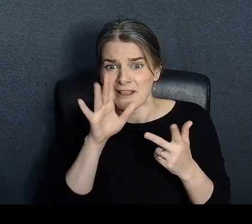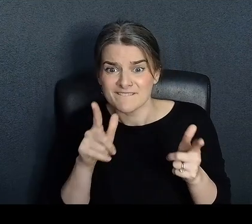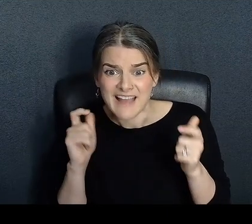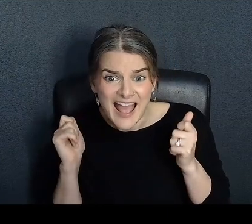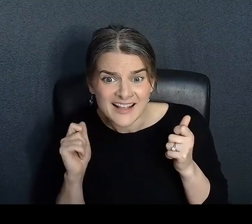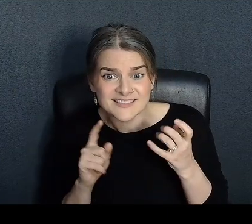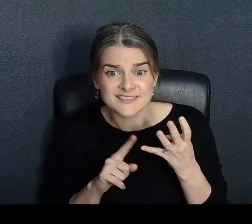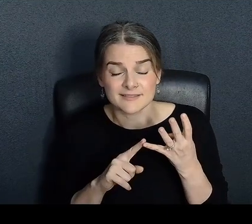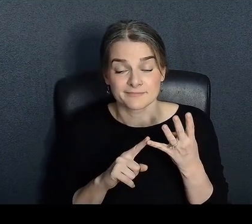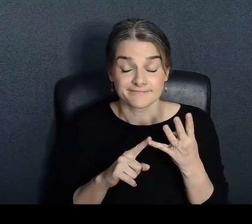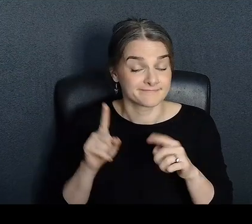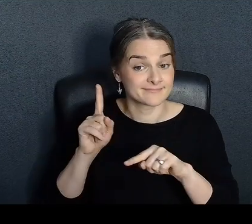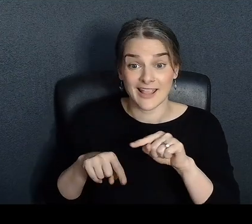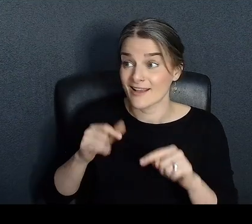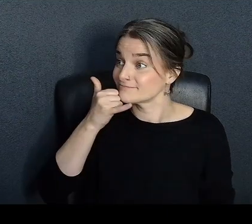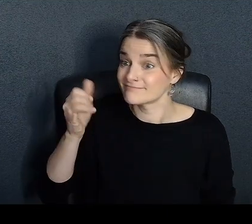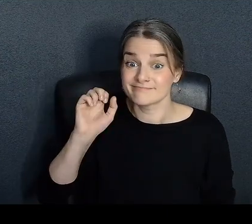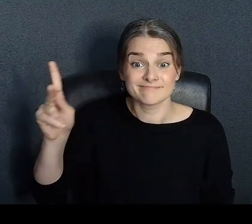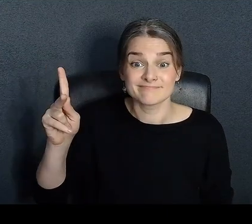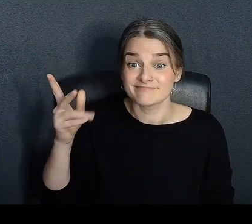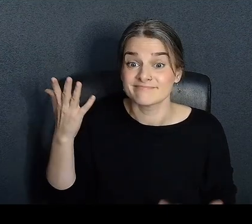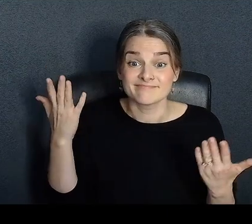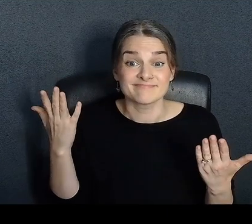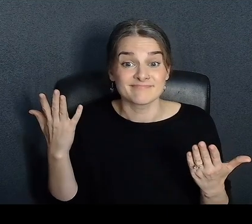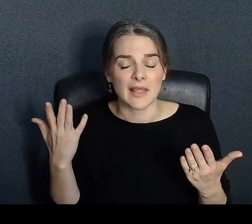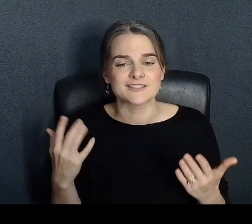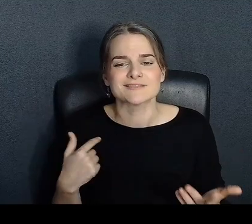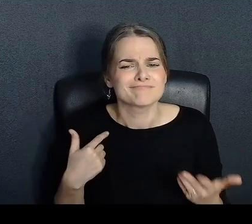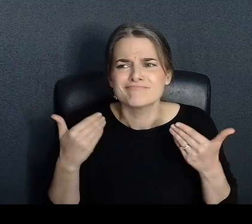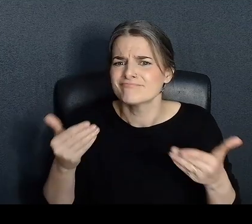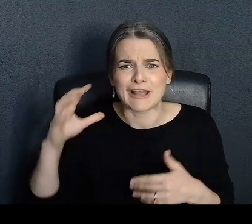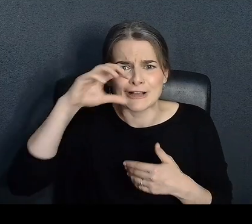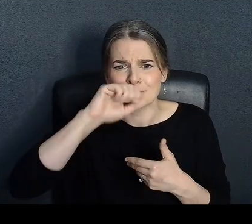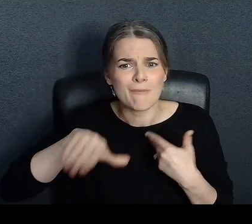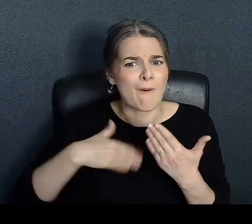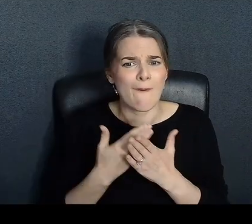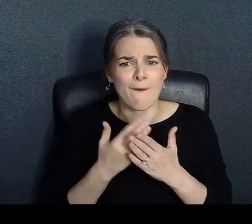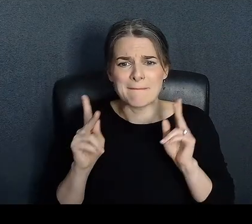So just think everybody's hard of hearing and just slow down a little.